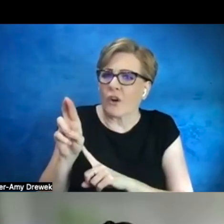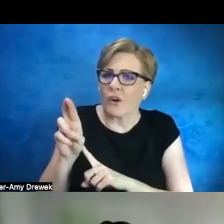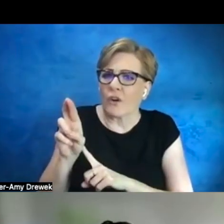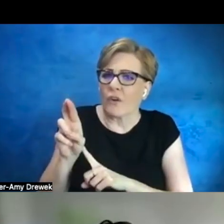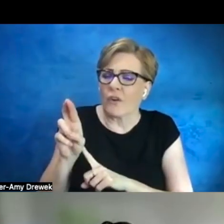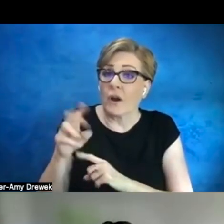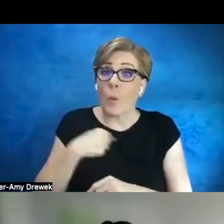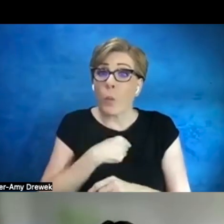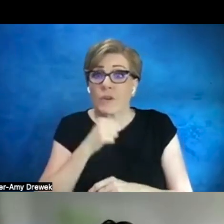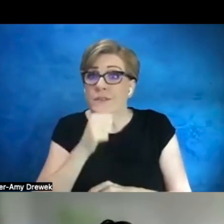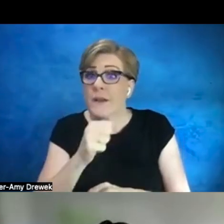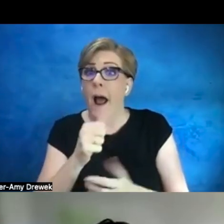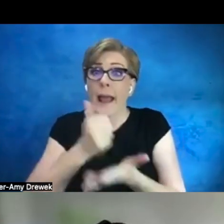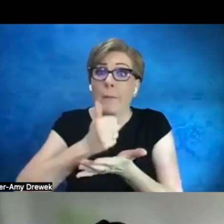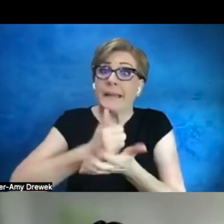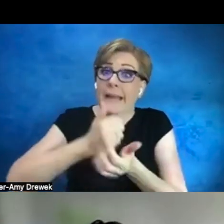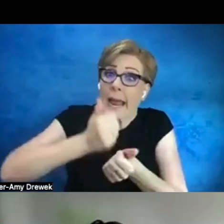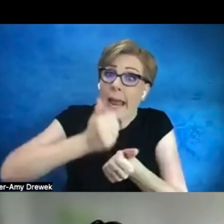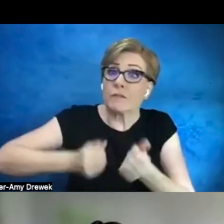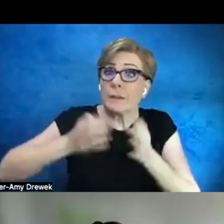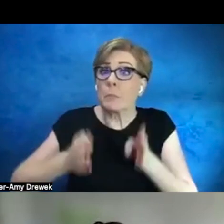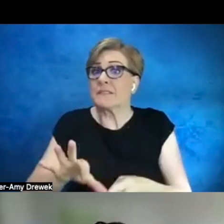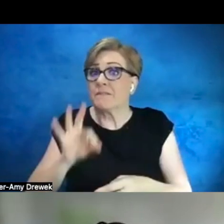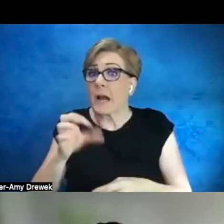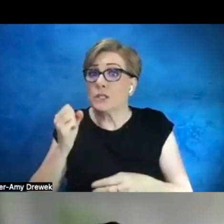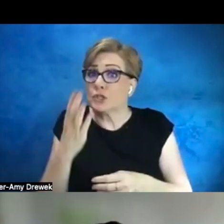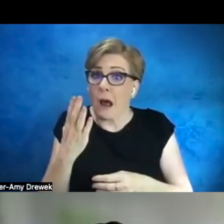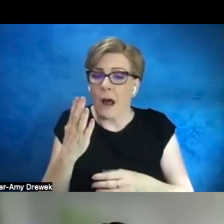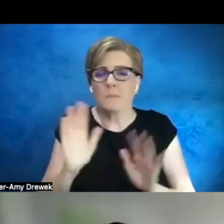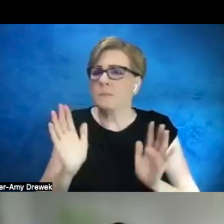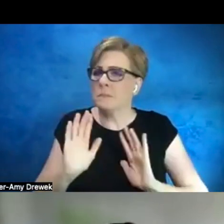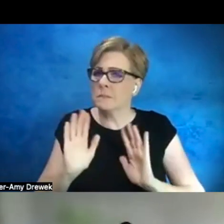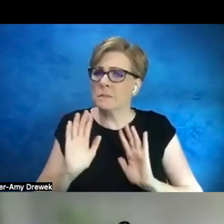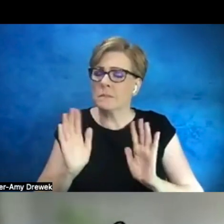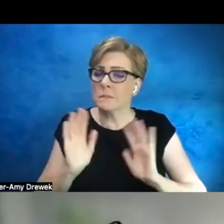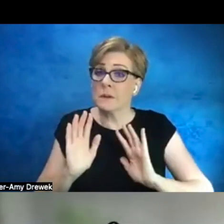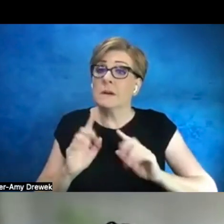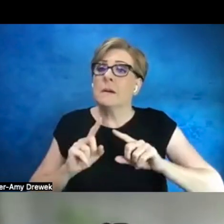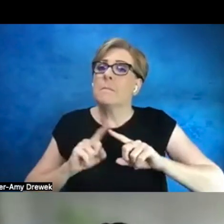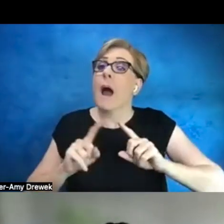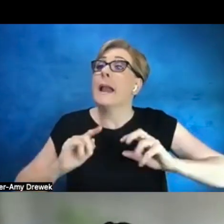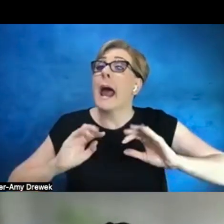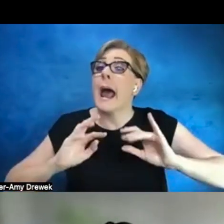with finding a concrete position in that space. But that can happen, and I think when it does,